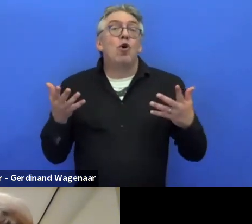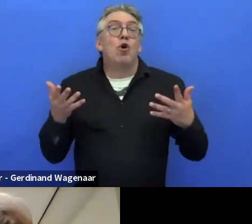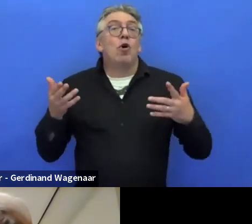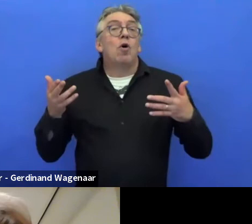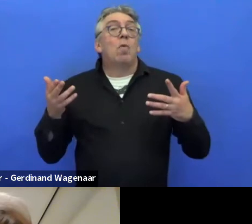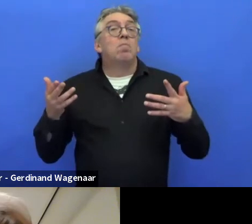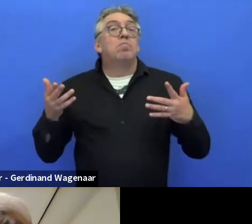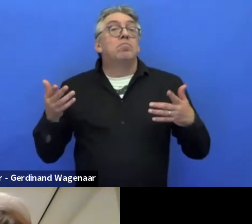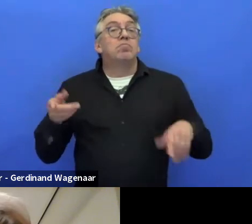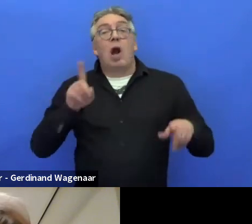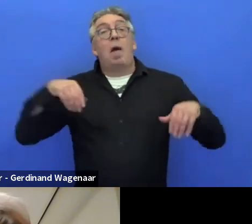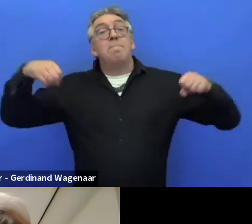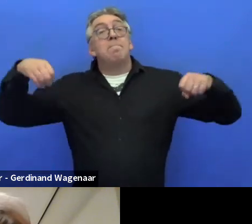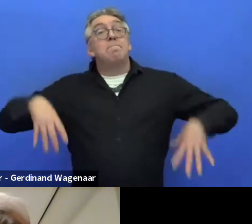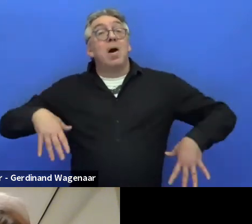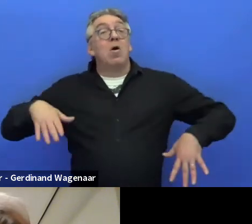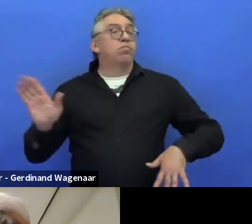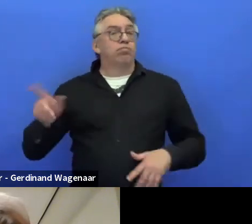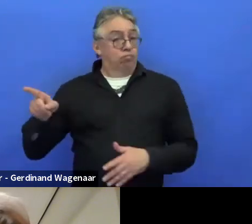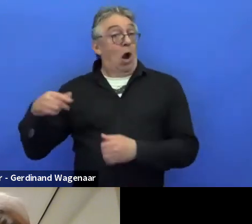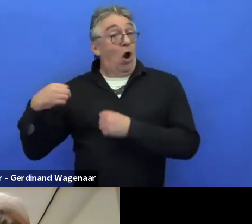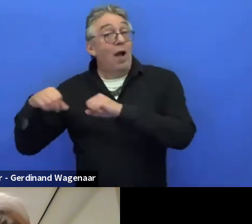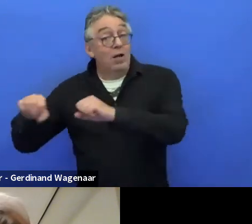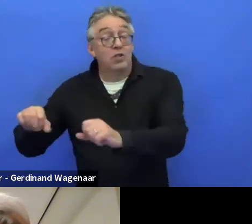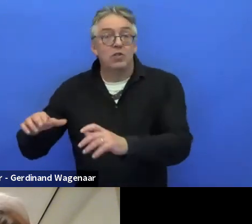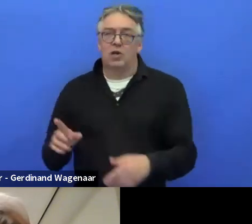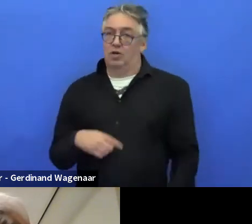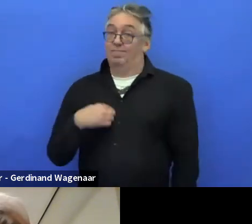In our assessment, taking action when there was no results,